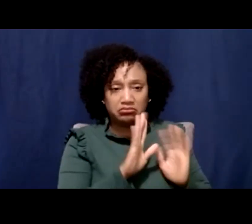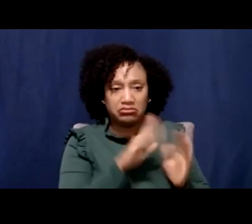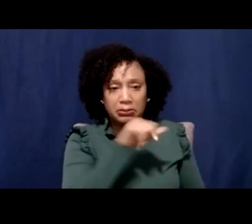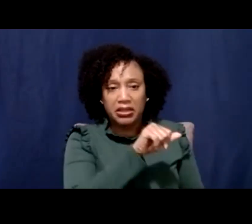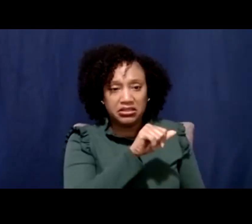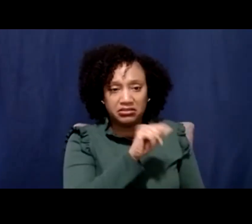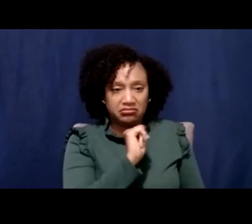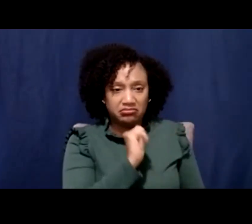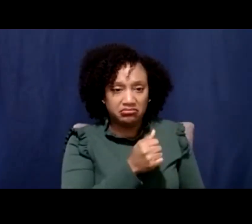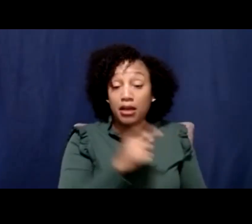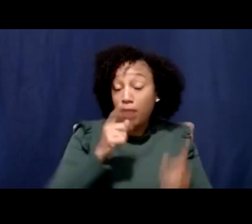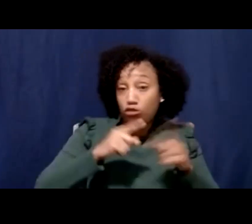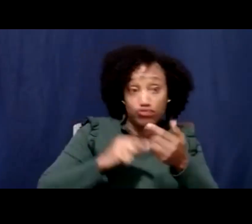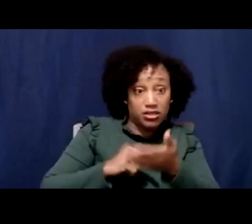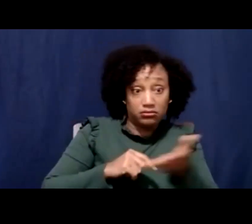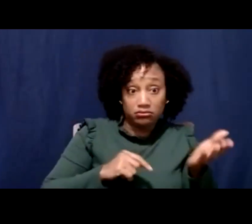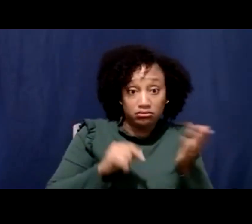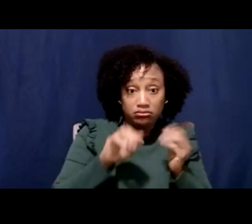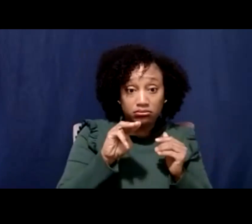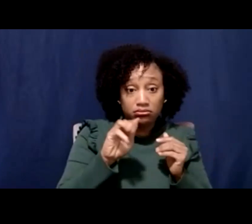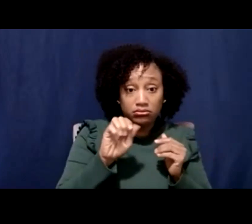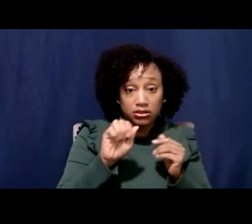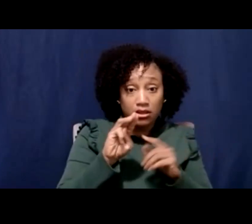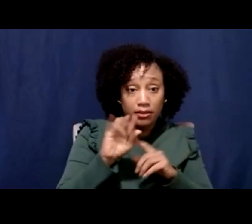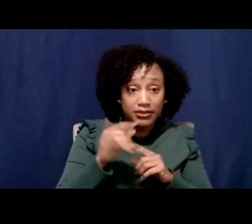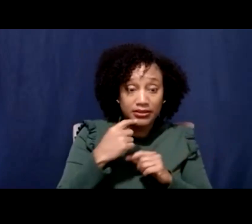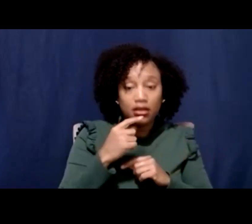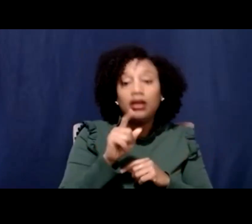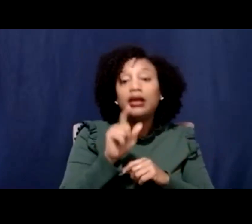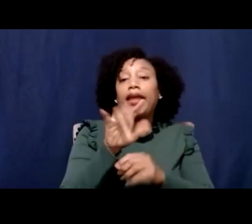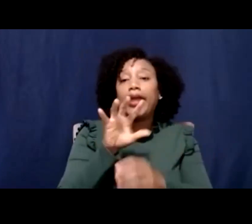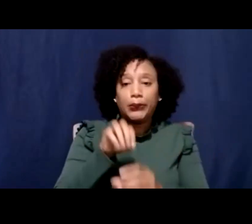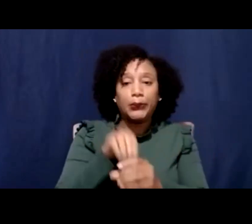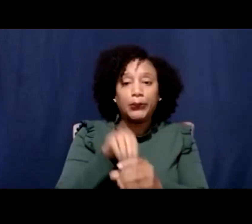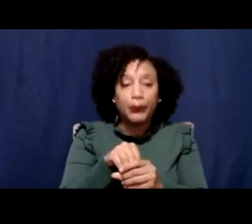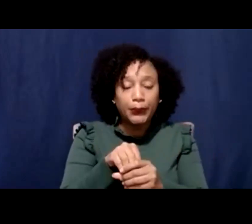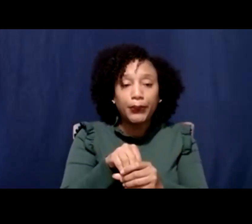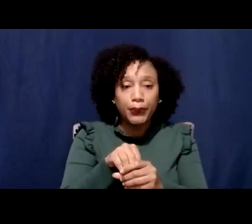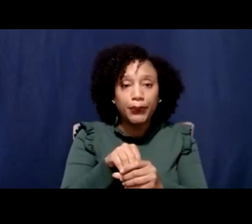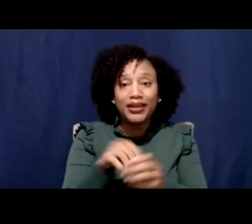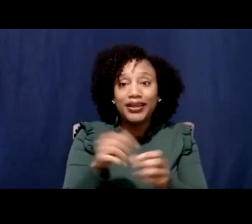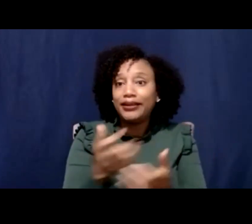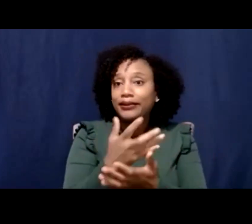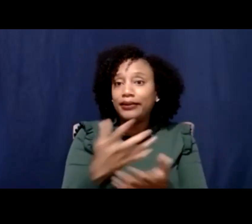but I would agree with what Masami said, that you can include anything that is related